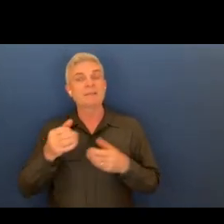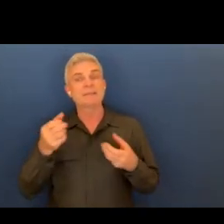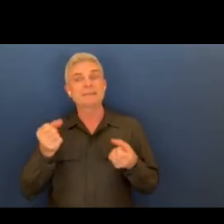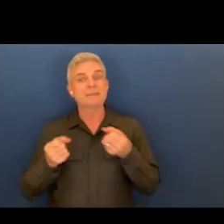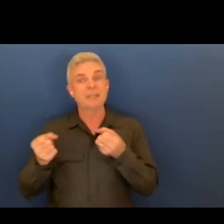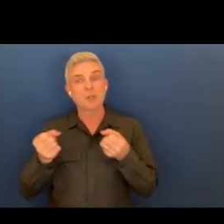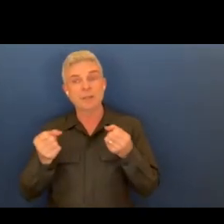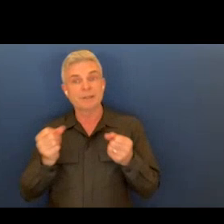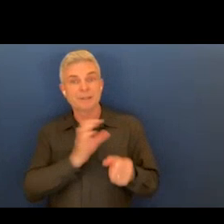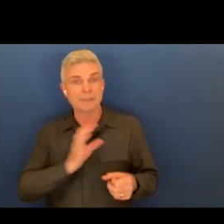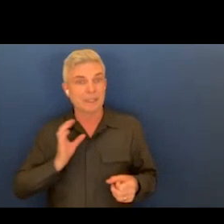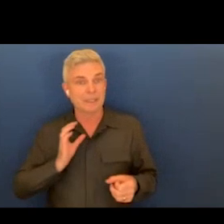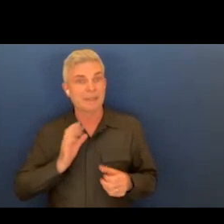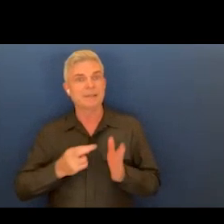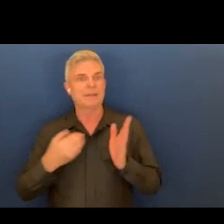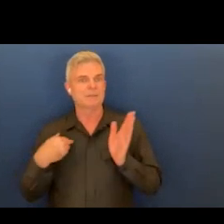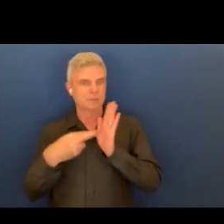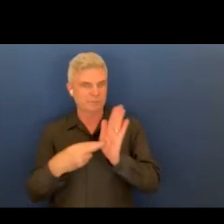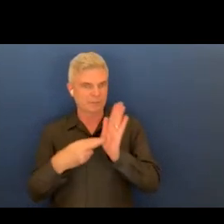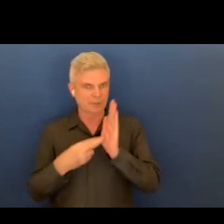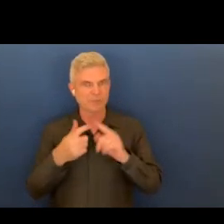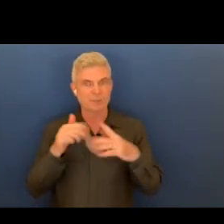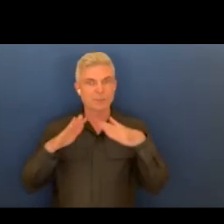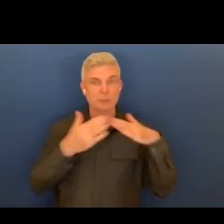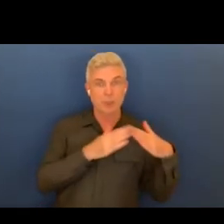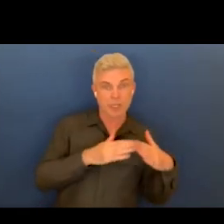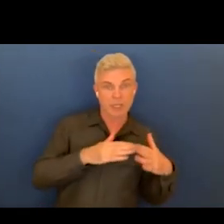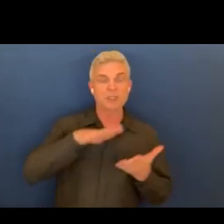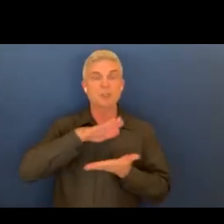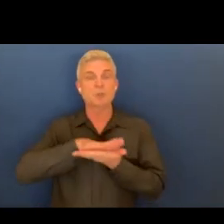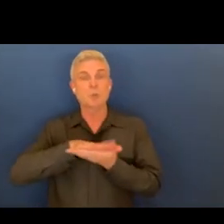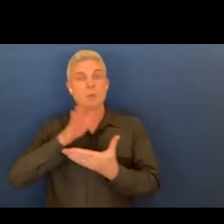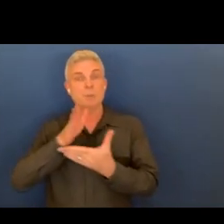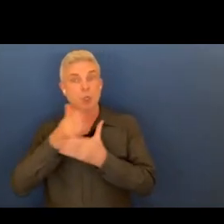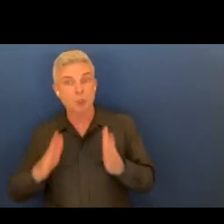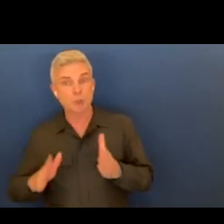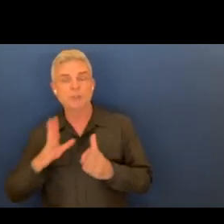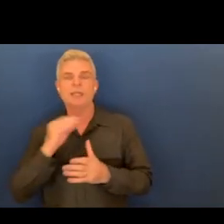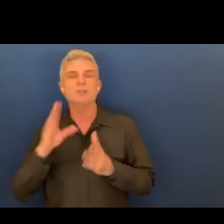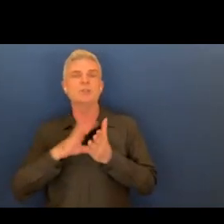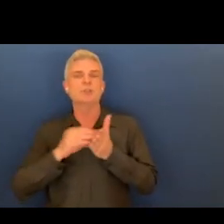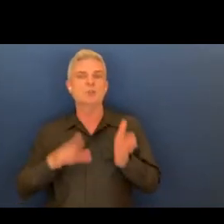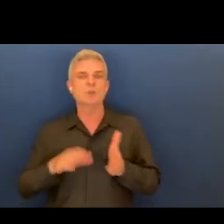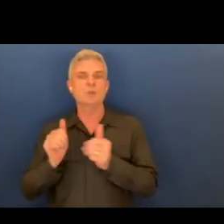representation from our community and school partners and students with disabilities.